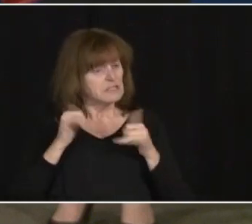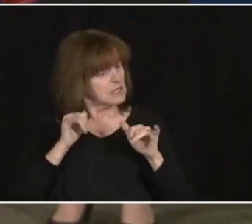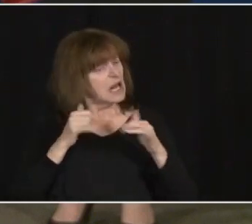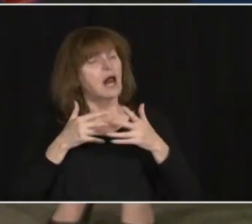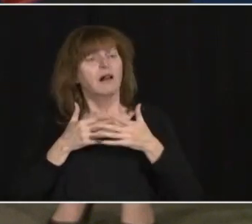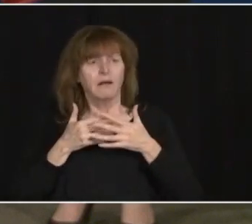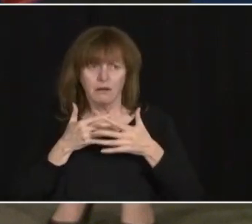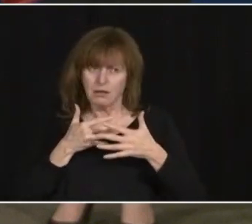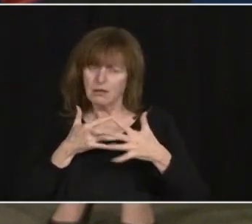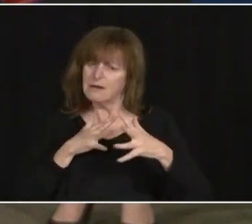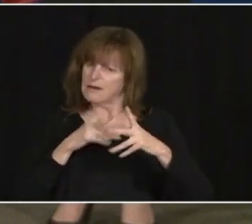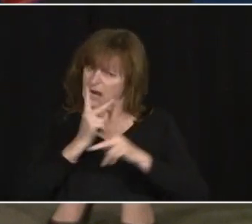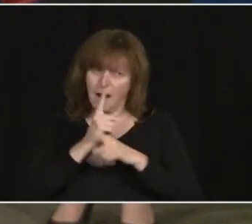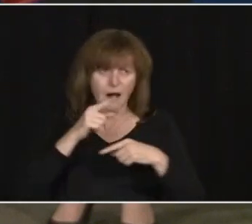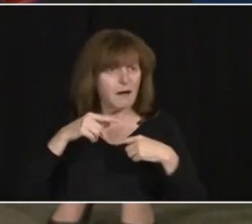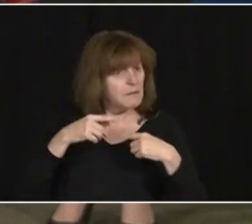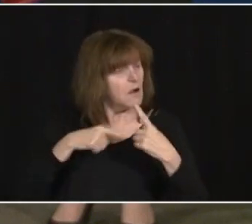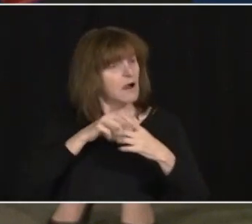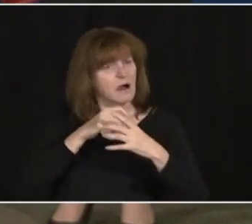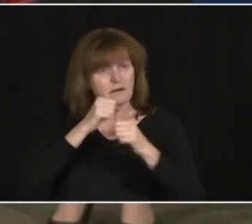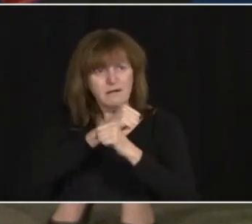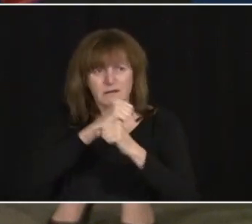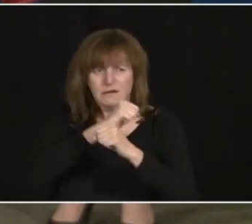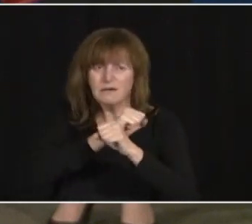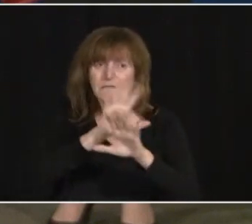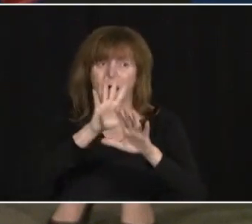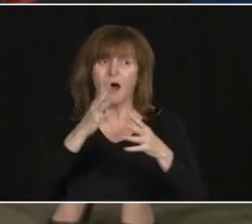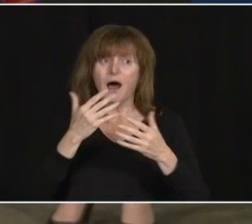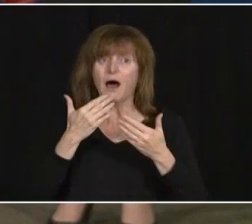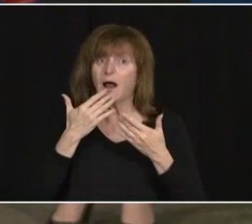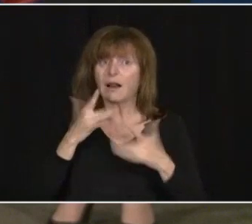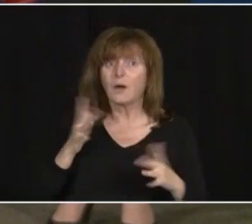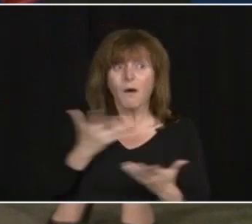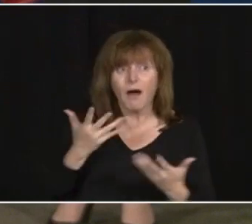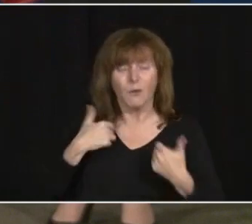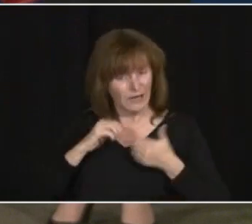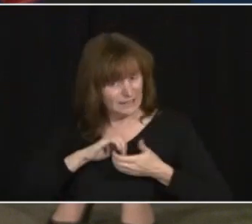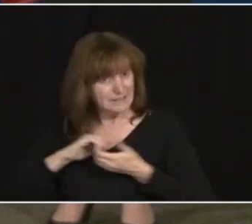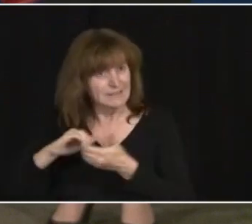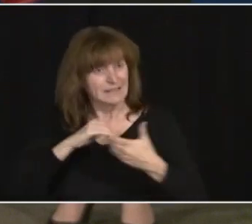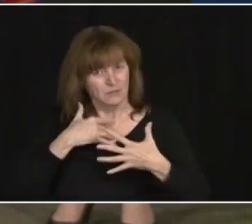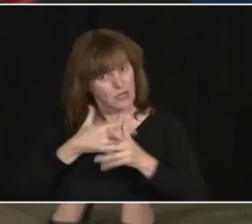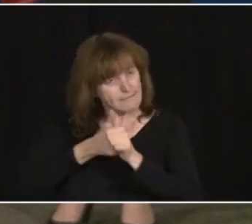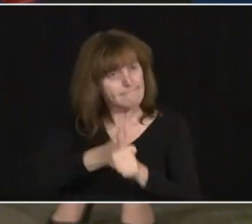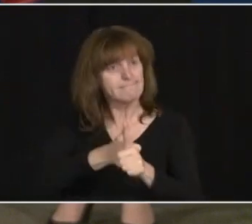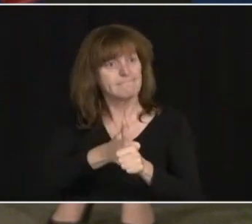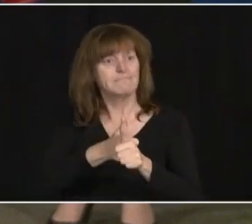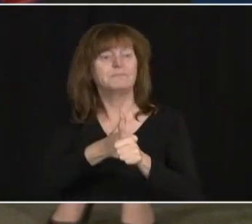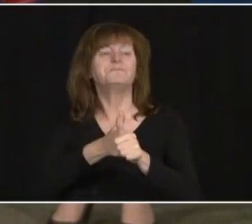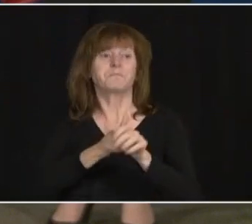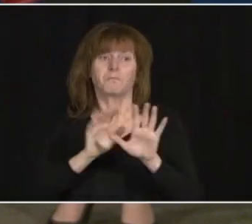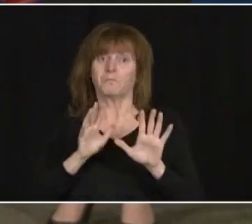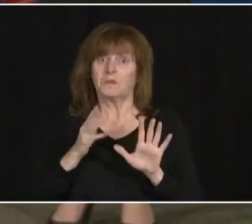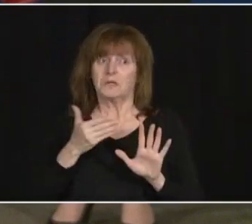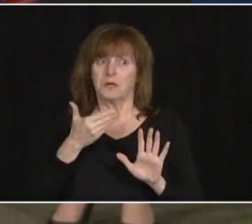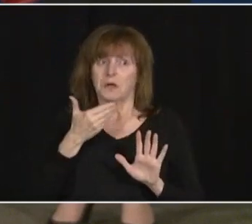today. And I can assure you that we are planning for the future